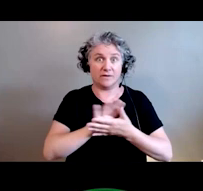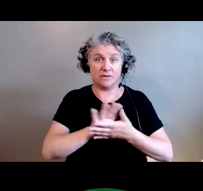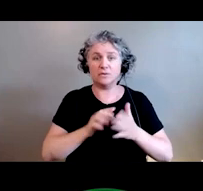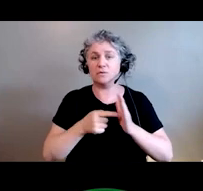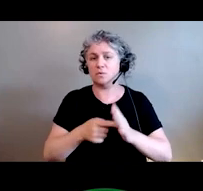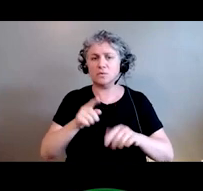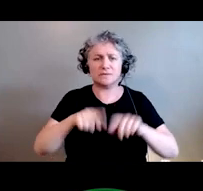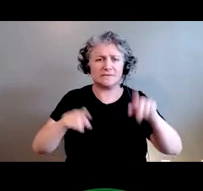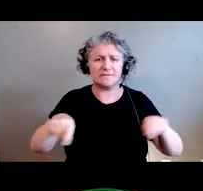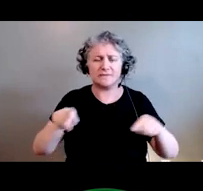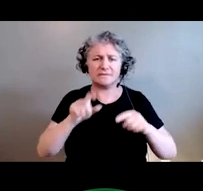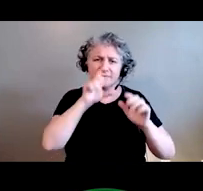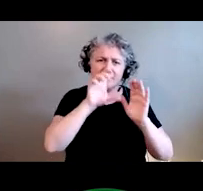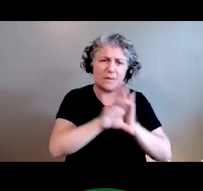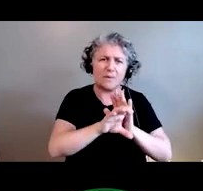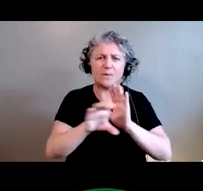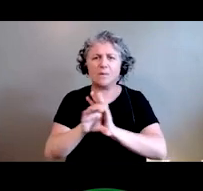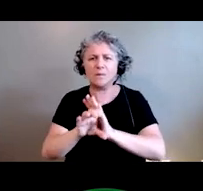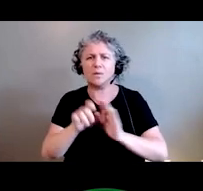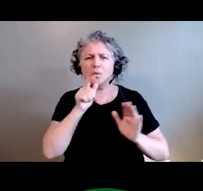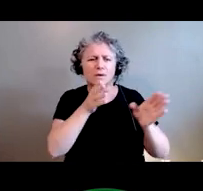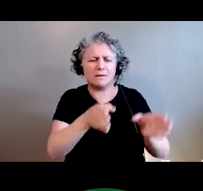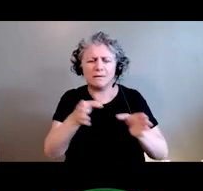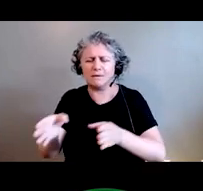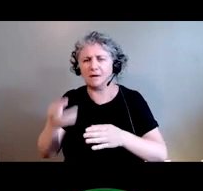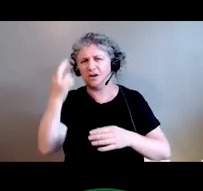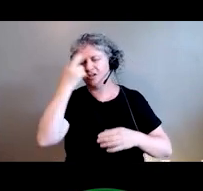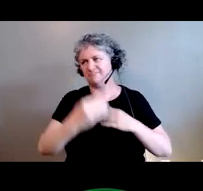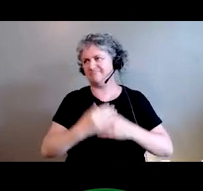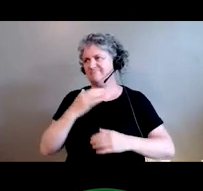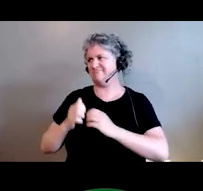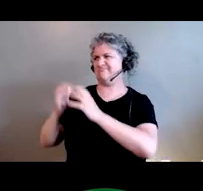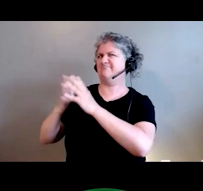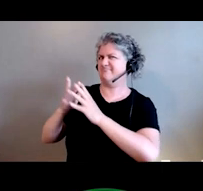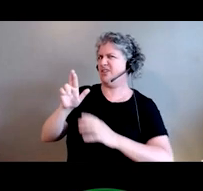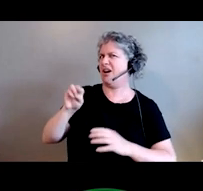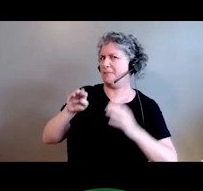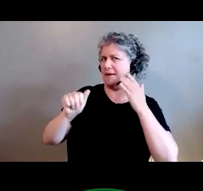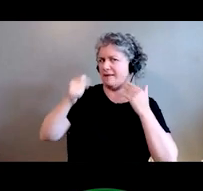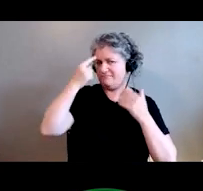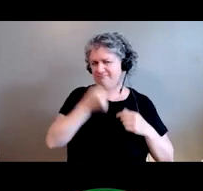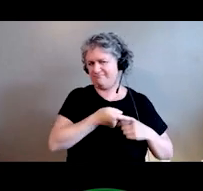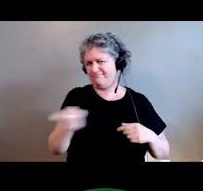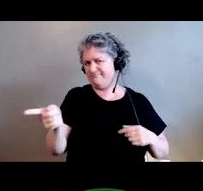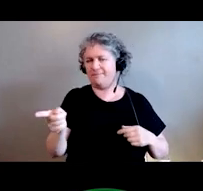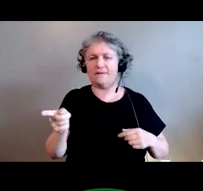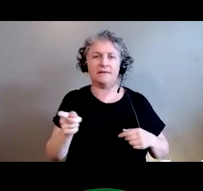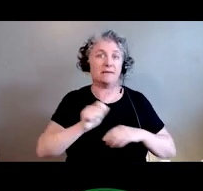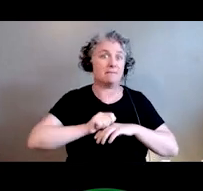that were the reasons of RMA getting started. Mountain landscapes of Banff and Jasper national parks as well as Alberta parks which are all